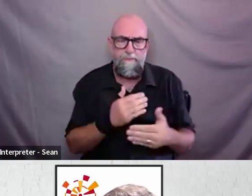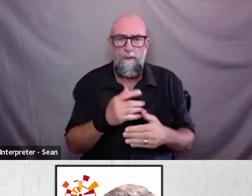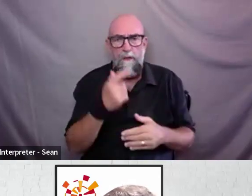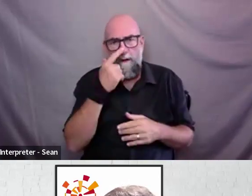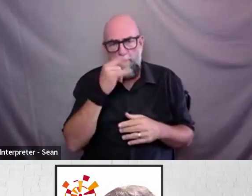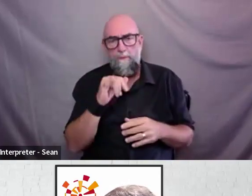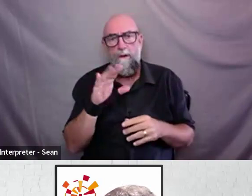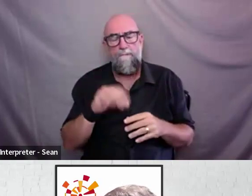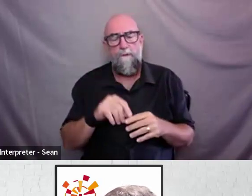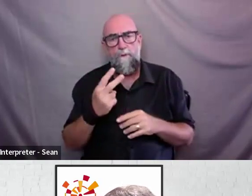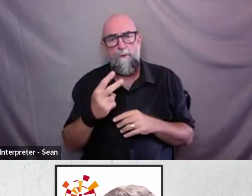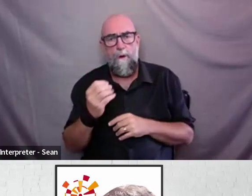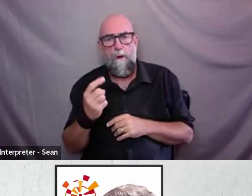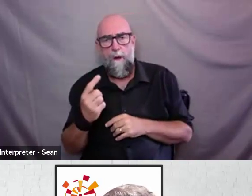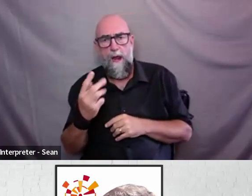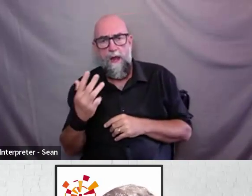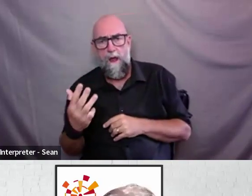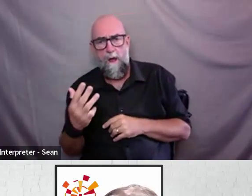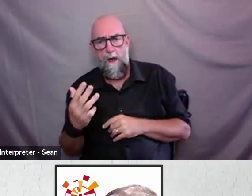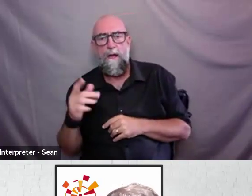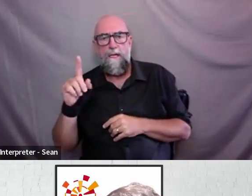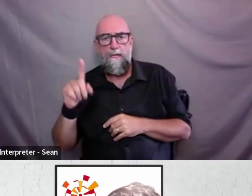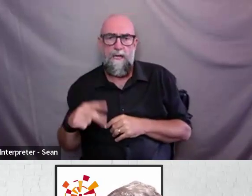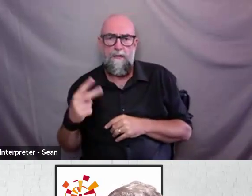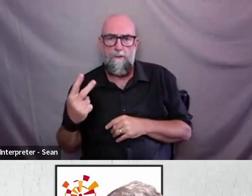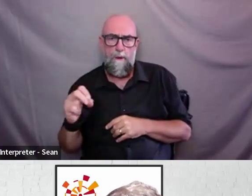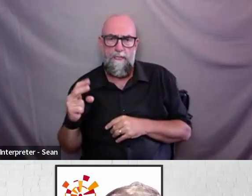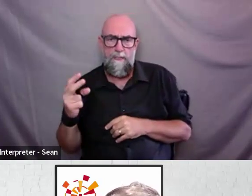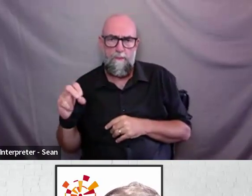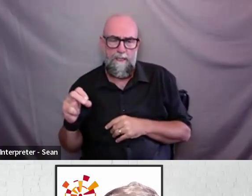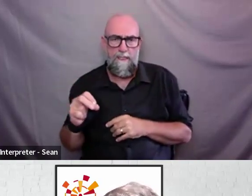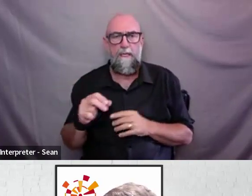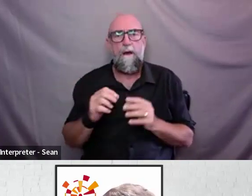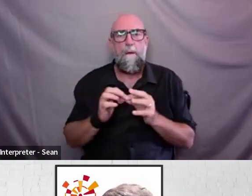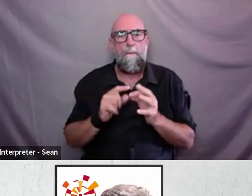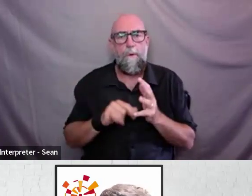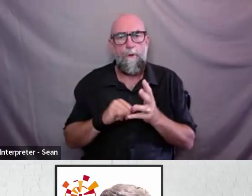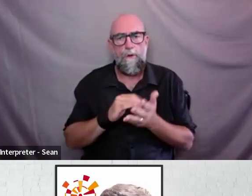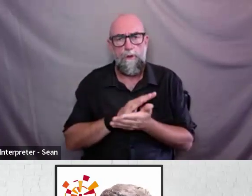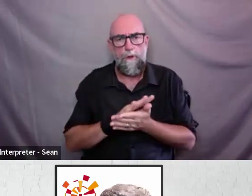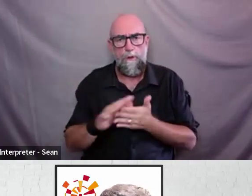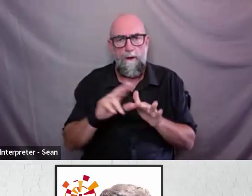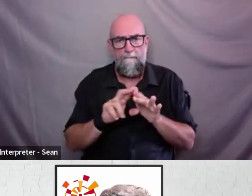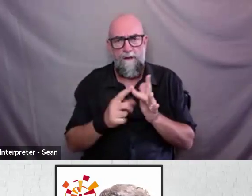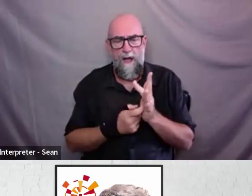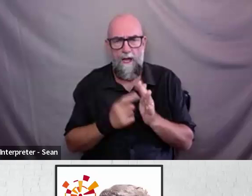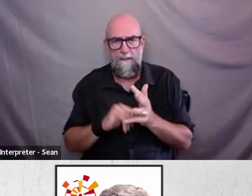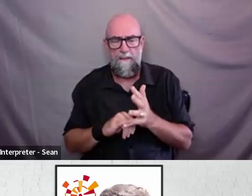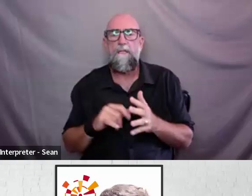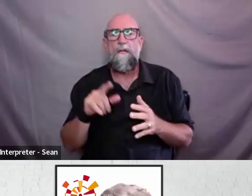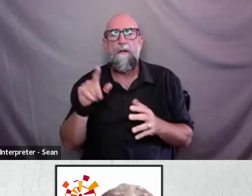is inspiring and encouraging people to plant a promise to take care of country and